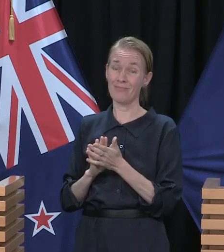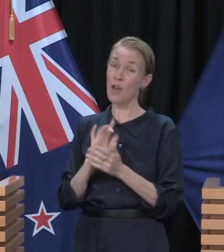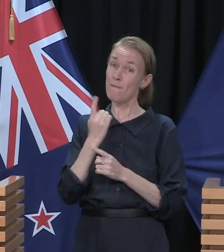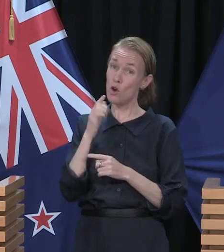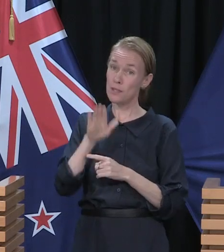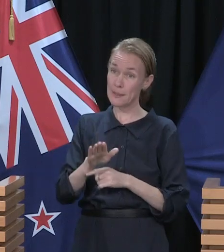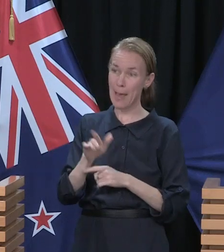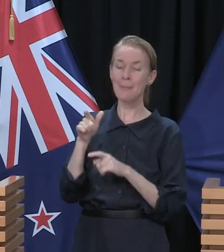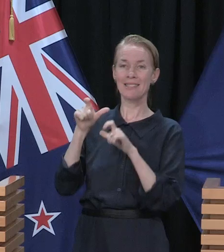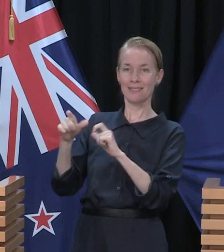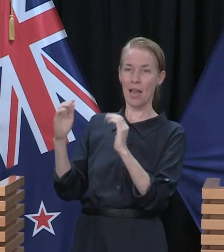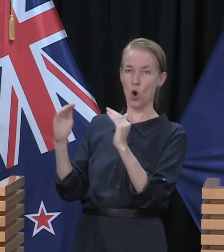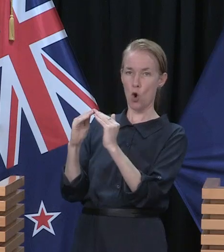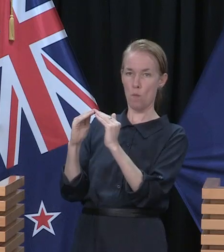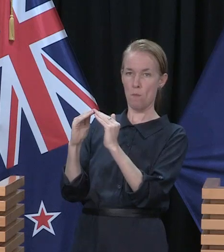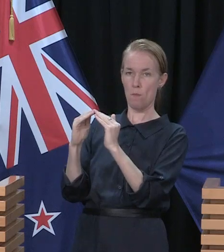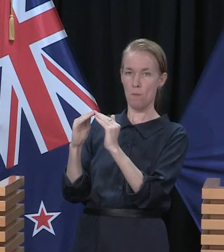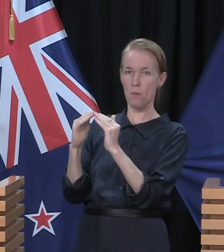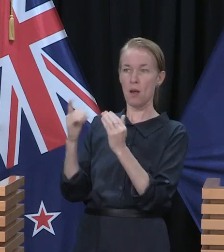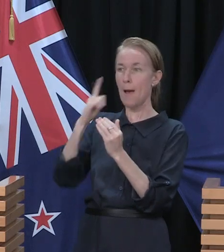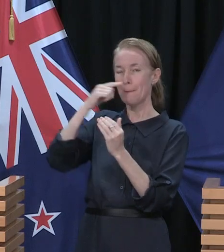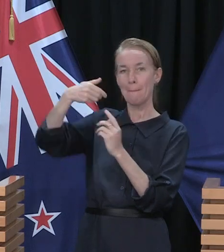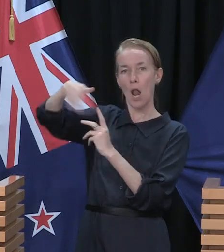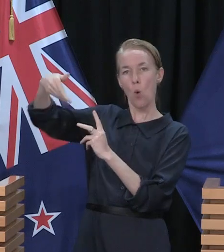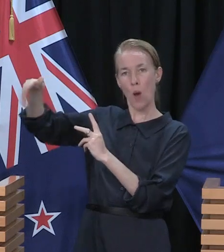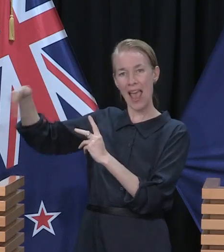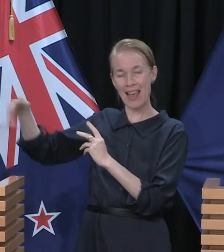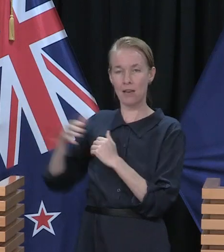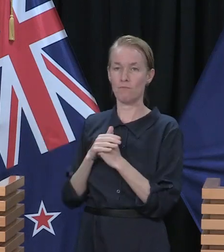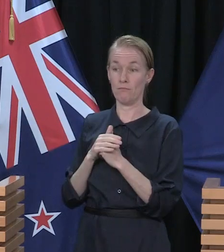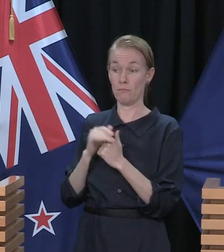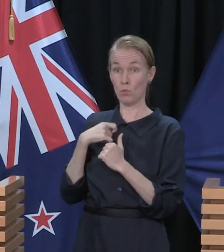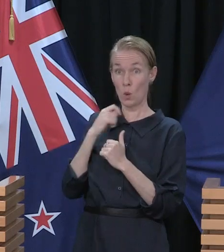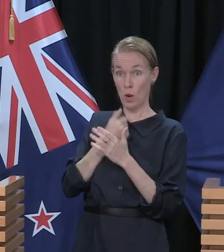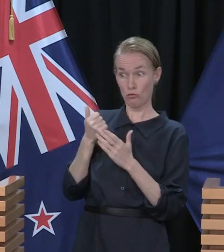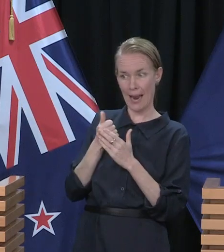mainstay of that will be self-isolation at home, which will be monitored and